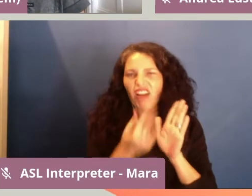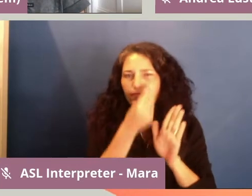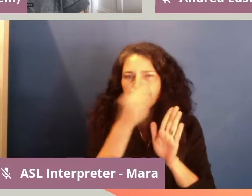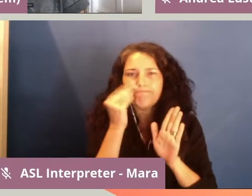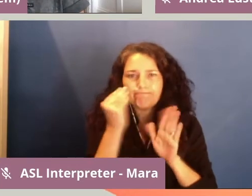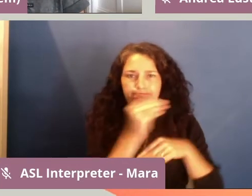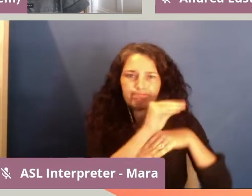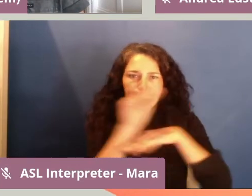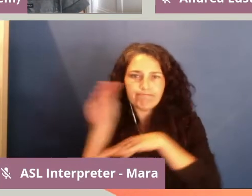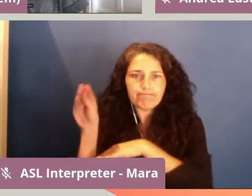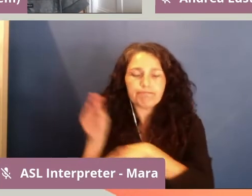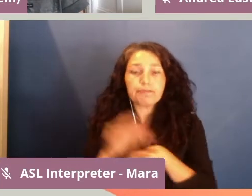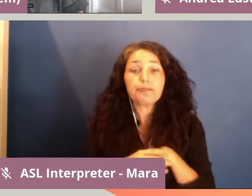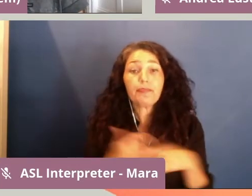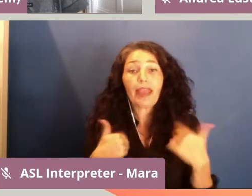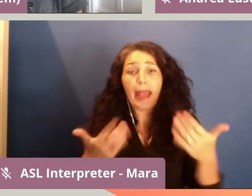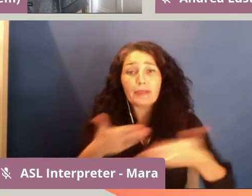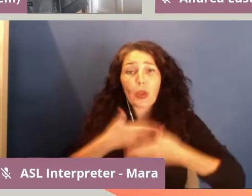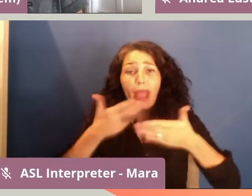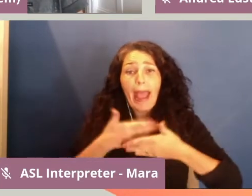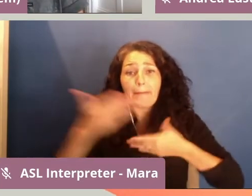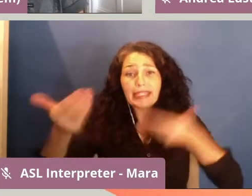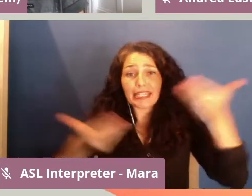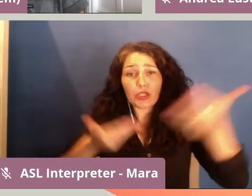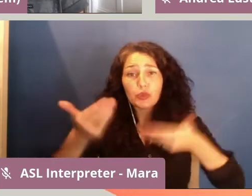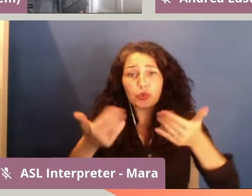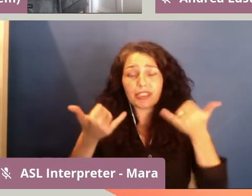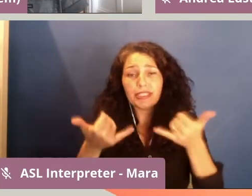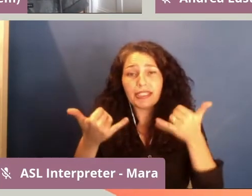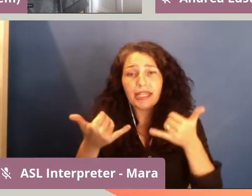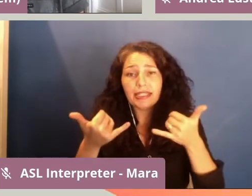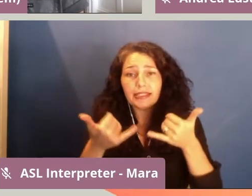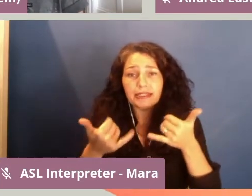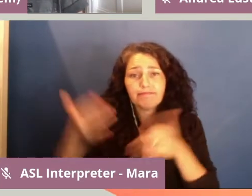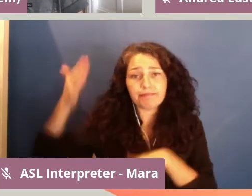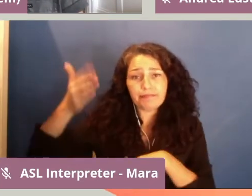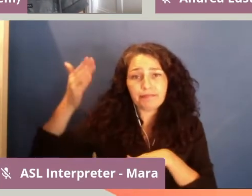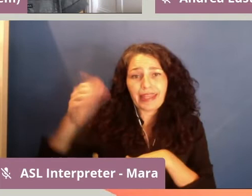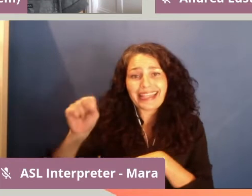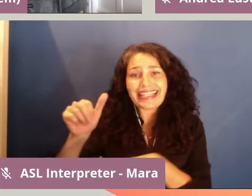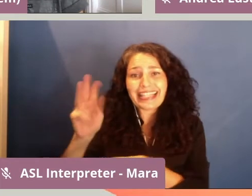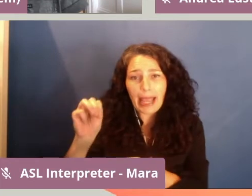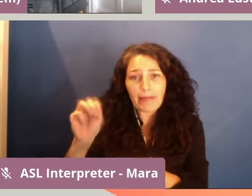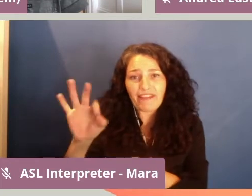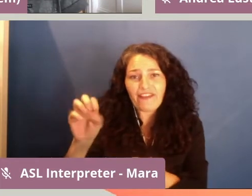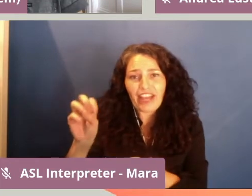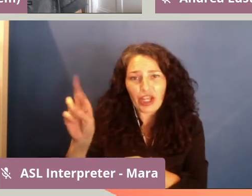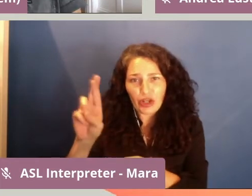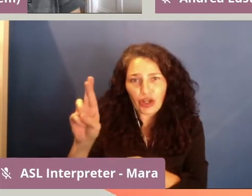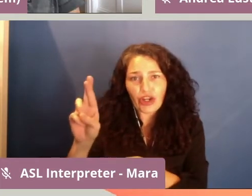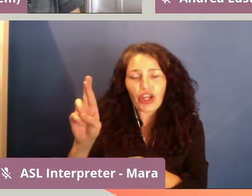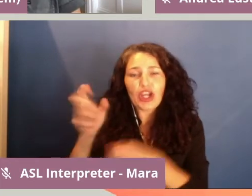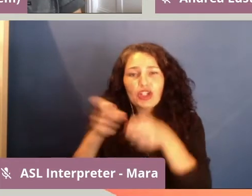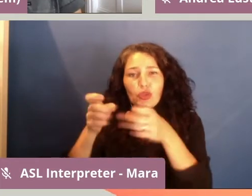I'm thrilled to introduce today's keynote by Sam Feder, Director of "Disclosure", followed by a conversation